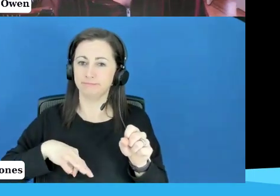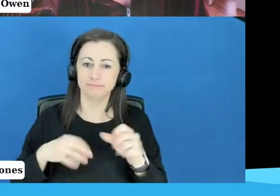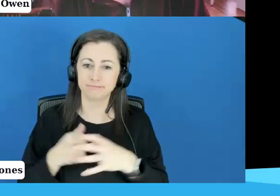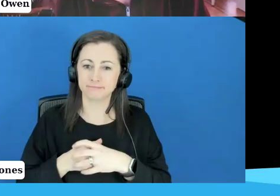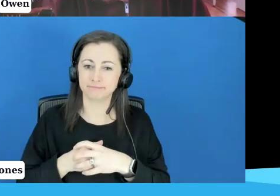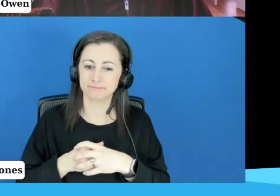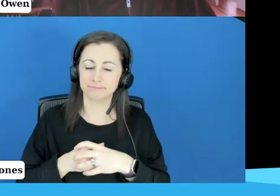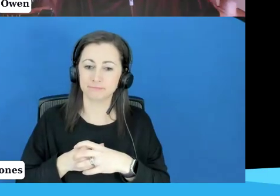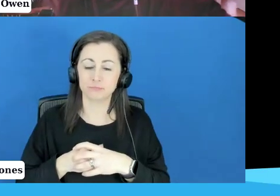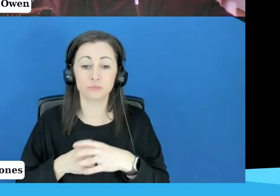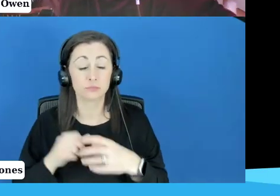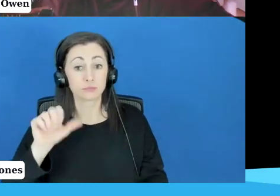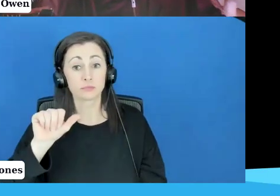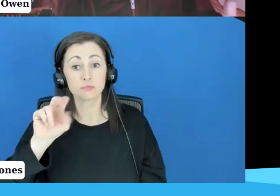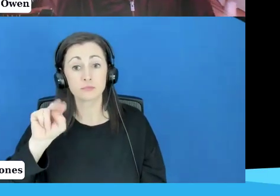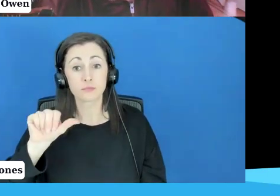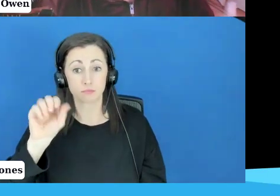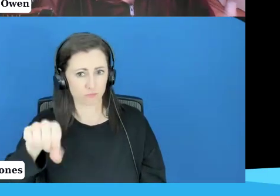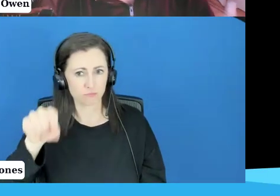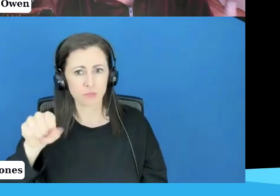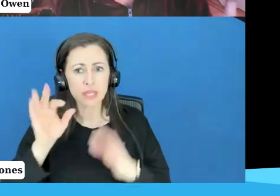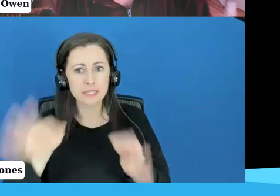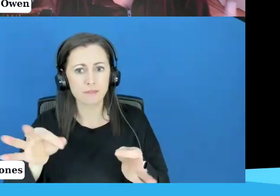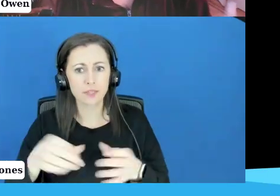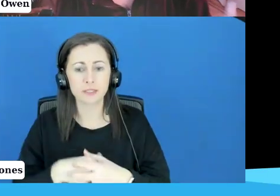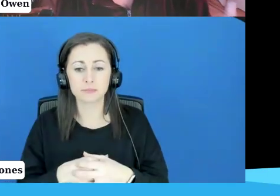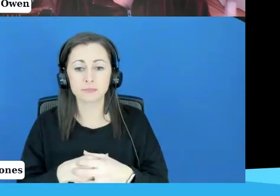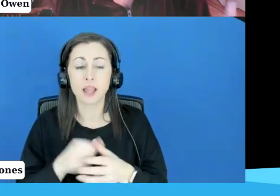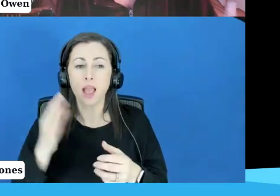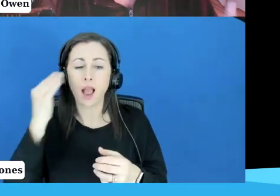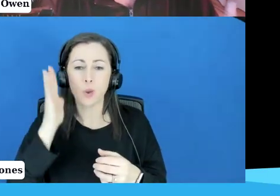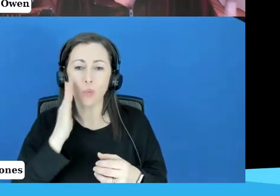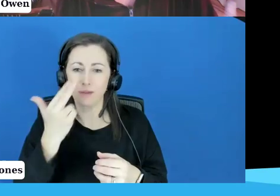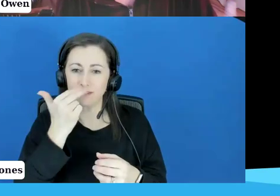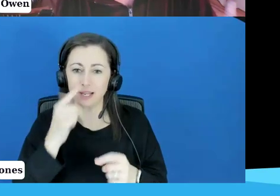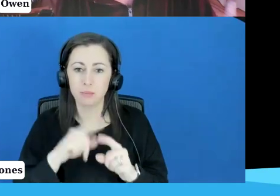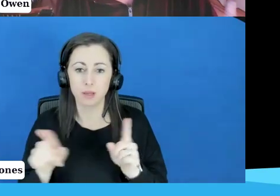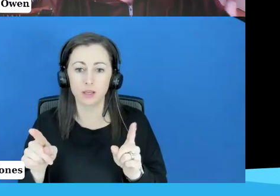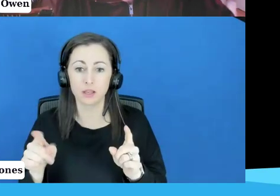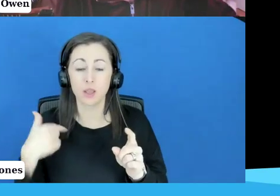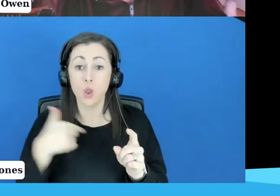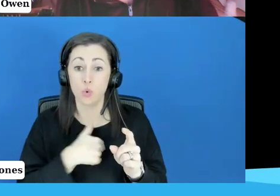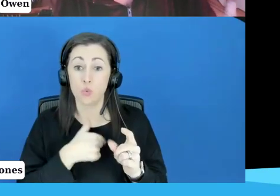For me, definitely. I know this is going to be funny, but we run late to a lot of places.